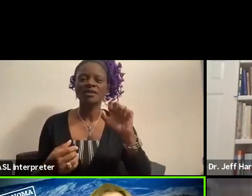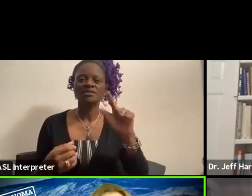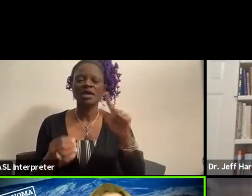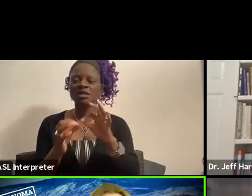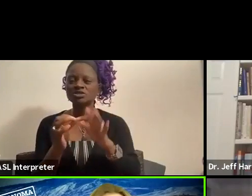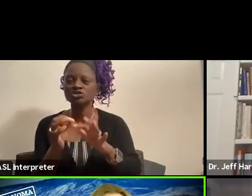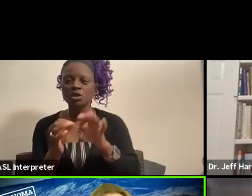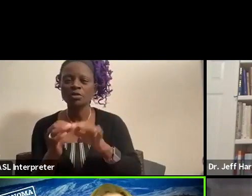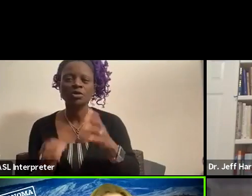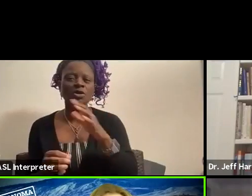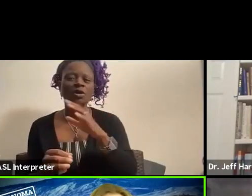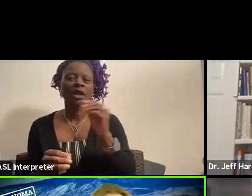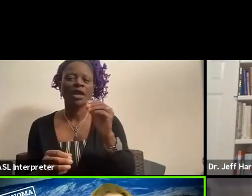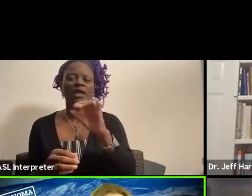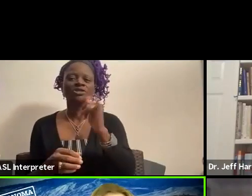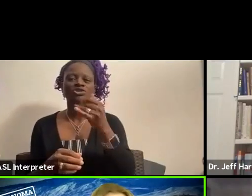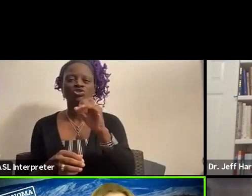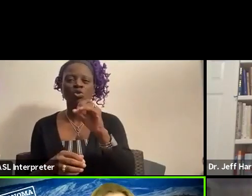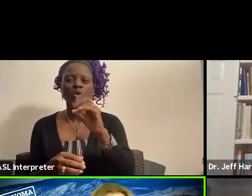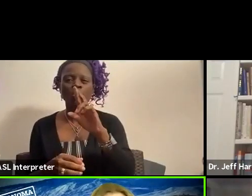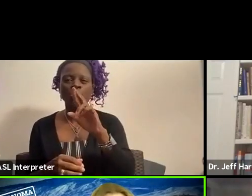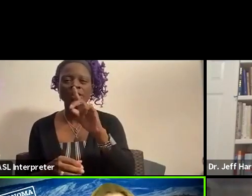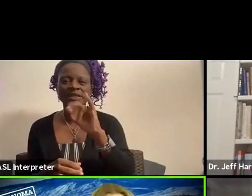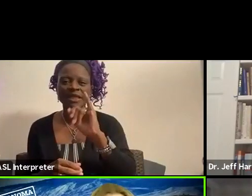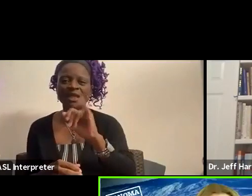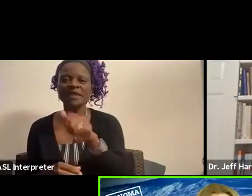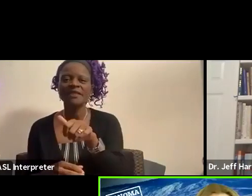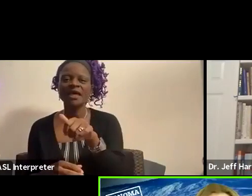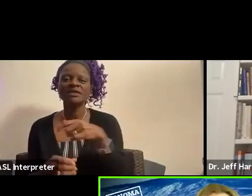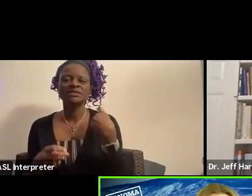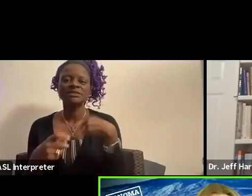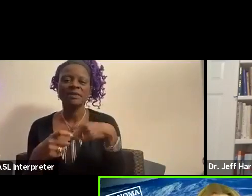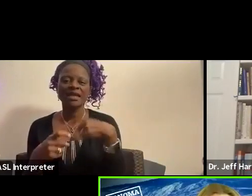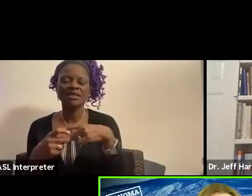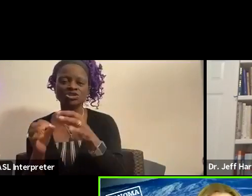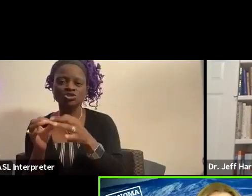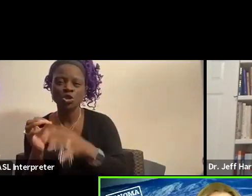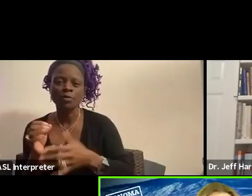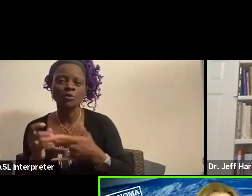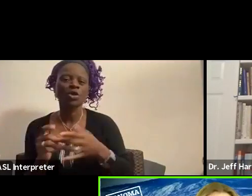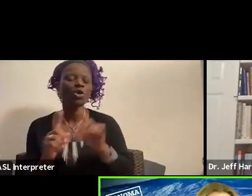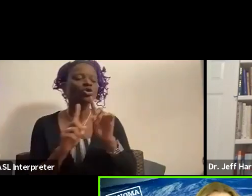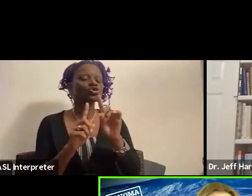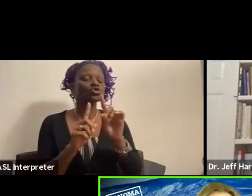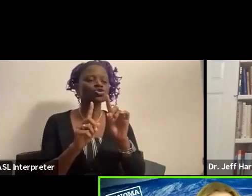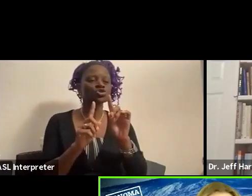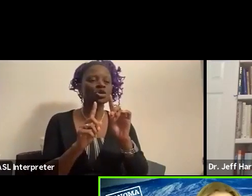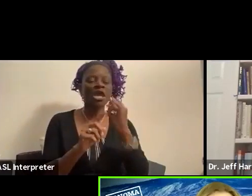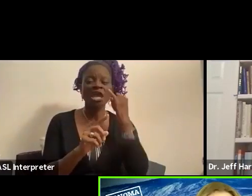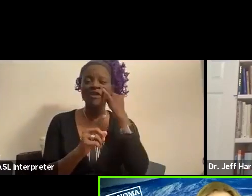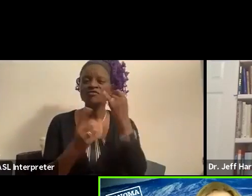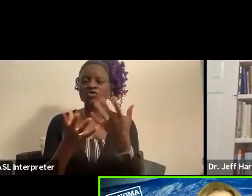I would finally encourage everyone to go check out SoCoEmergencia.org vaccine for more information on the vaccination rollout.